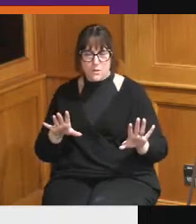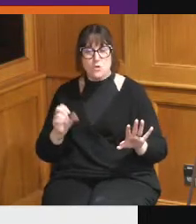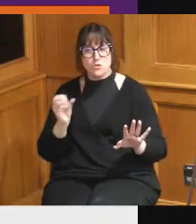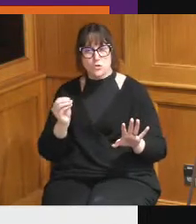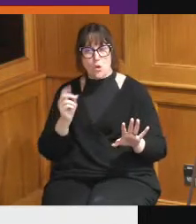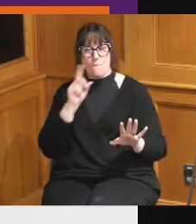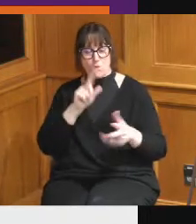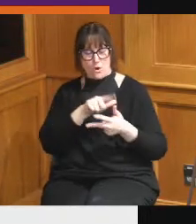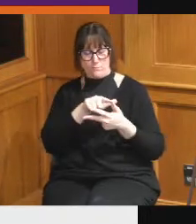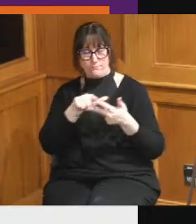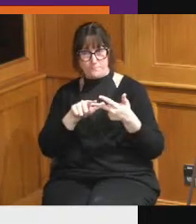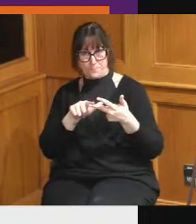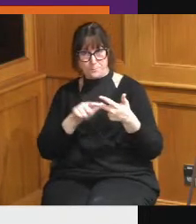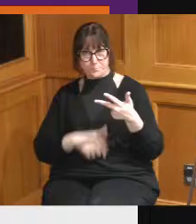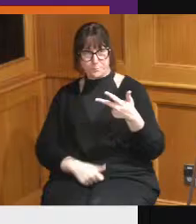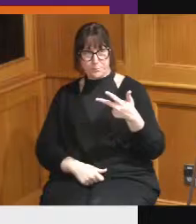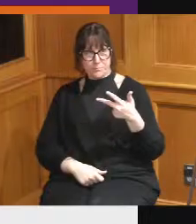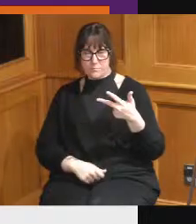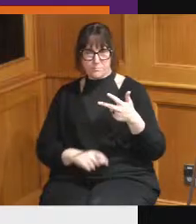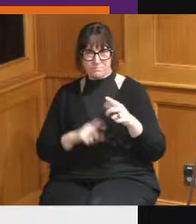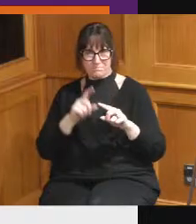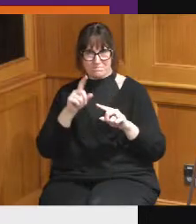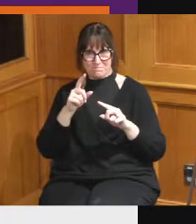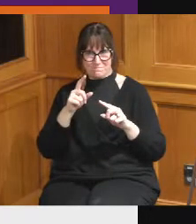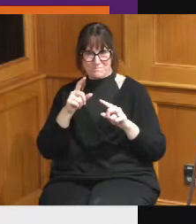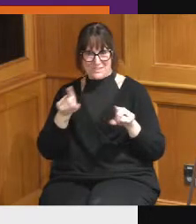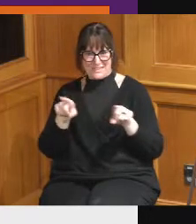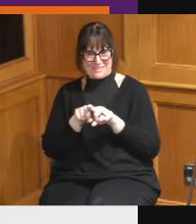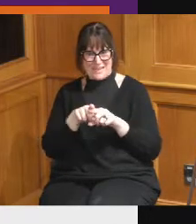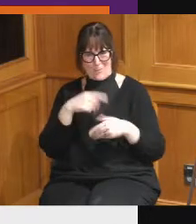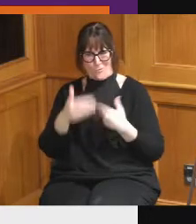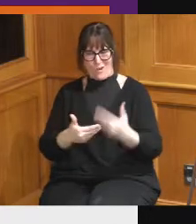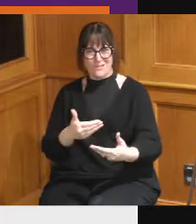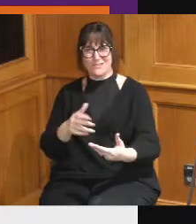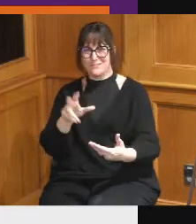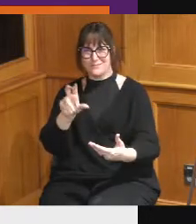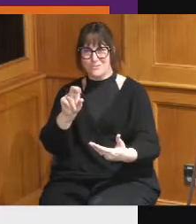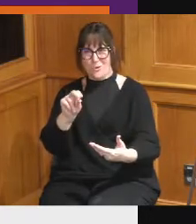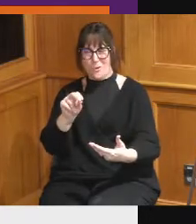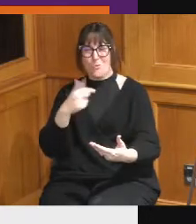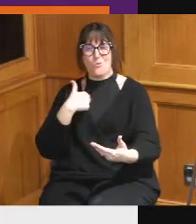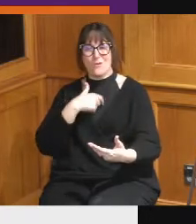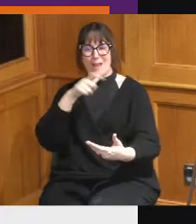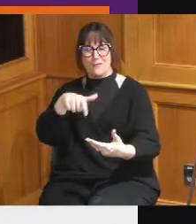homes it can't really work that way it has to sort of work in Reverse where we say okay we're